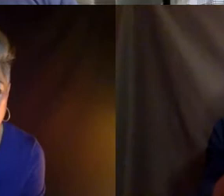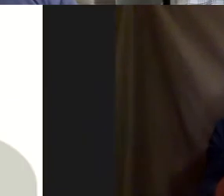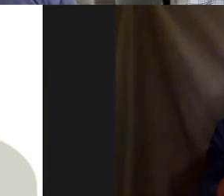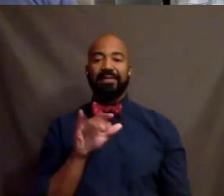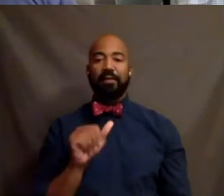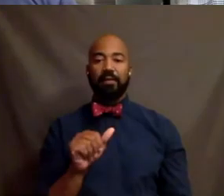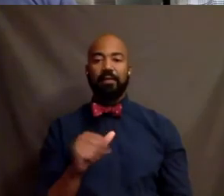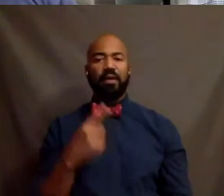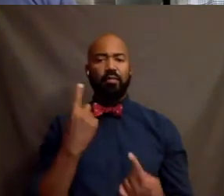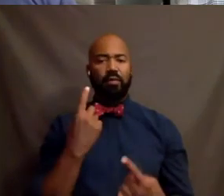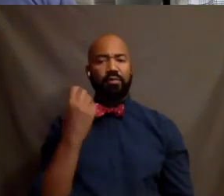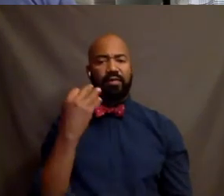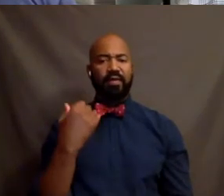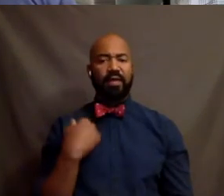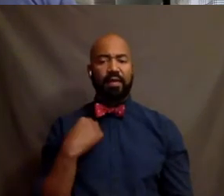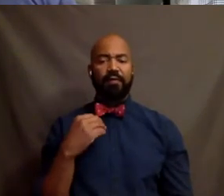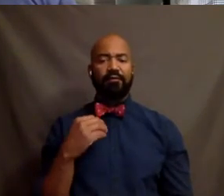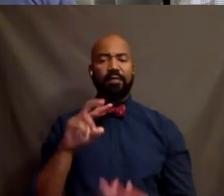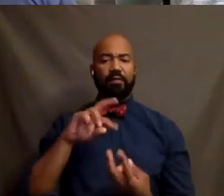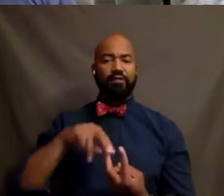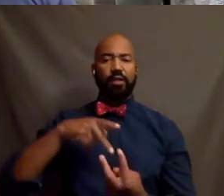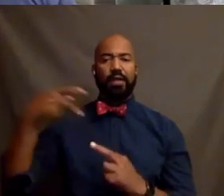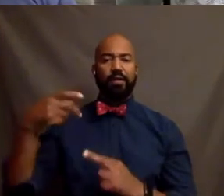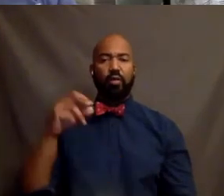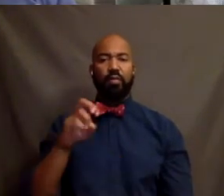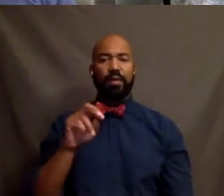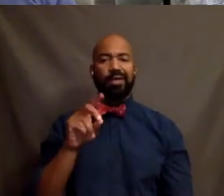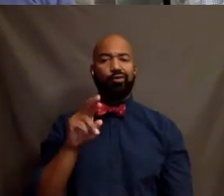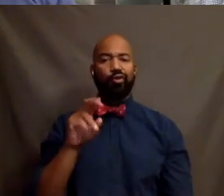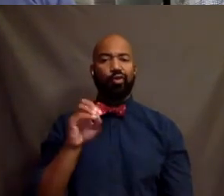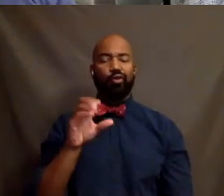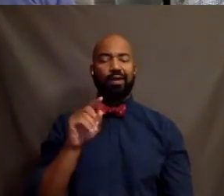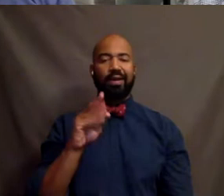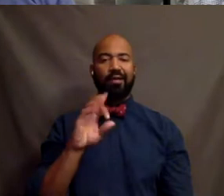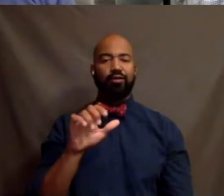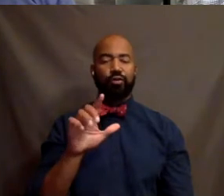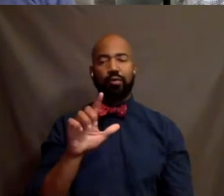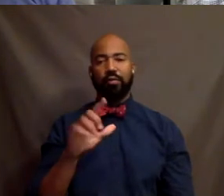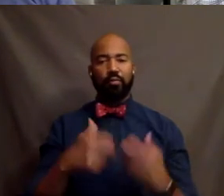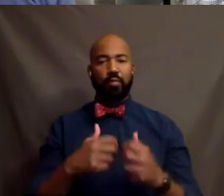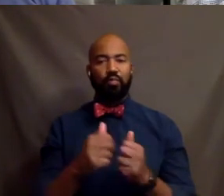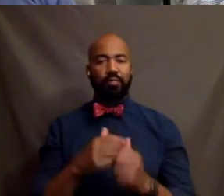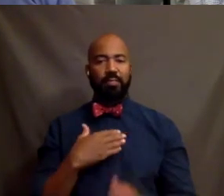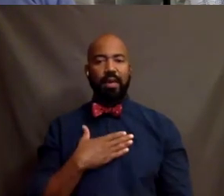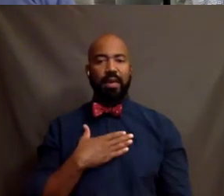an endocrine or genetic issue with my sex. Yeah, that's a great question. So definitely I would bring that up.